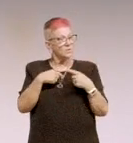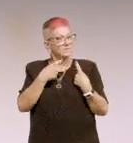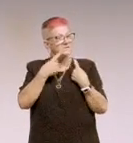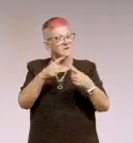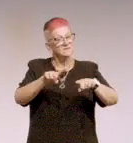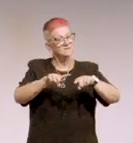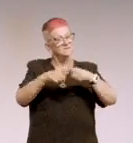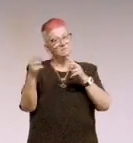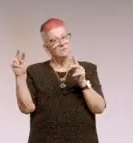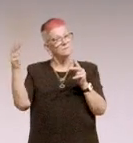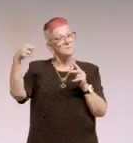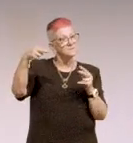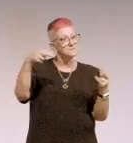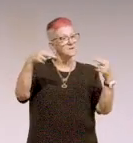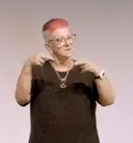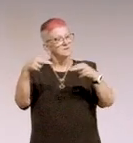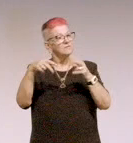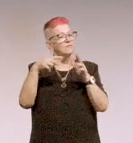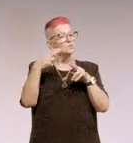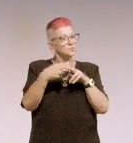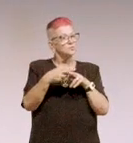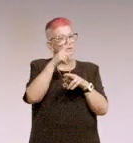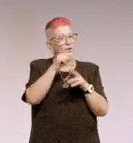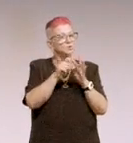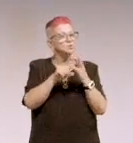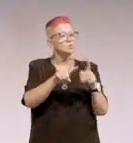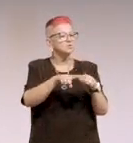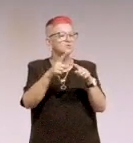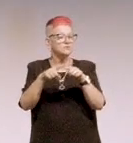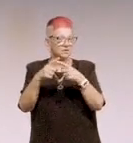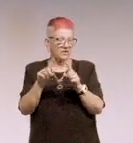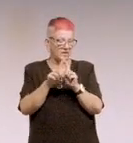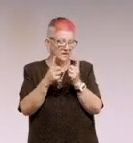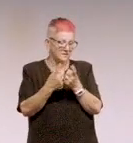perspective of looking at things.